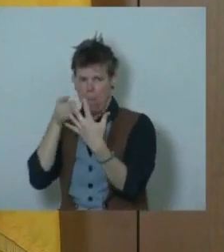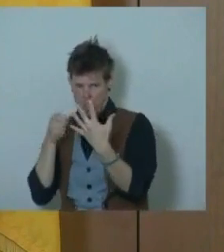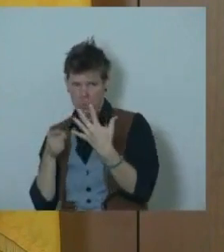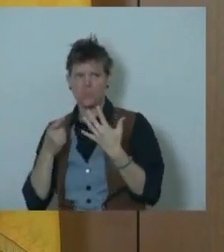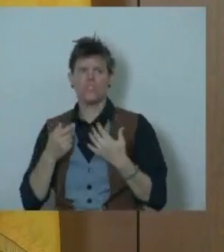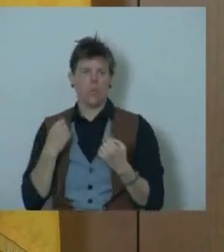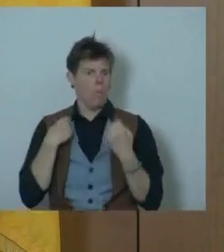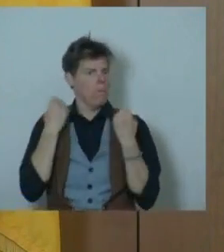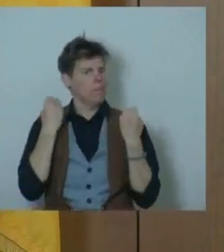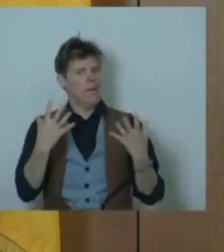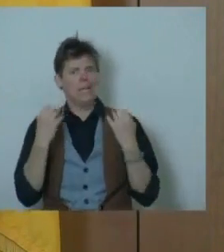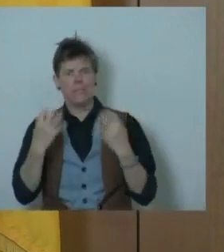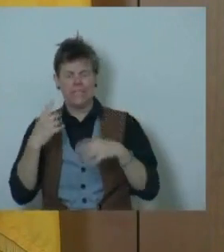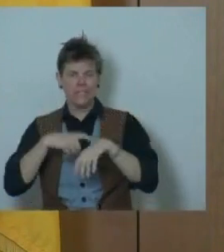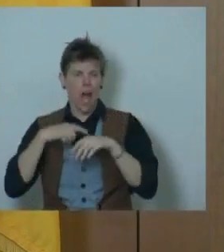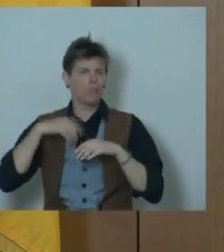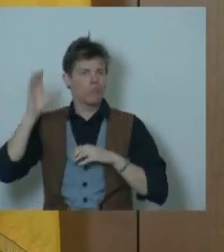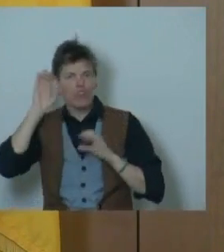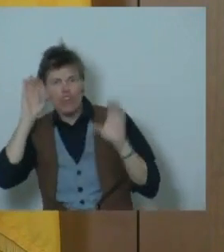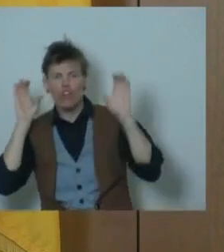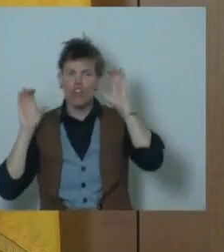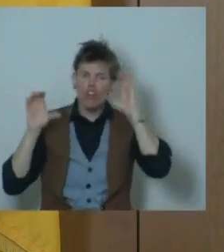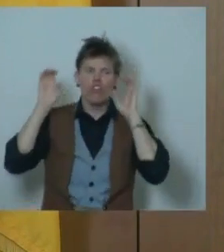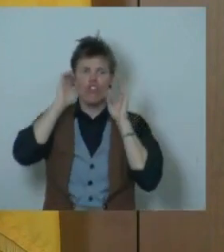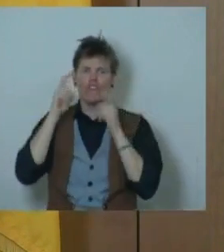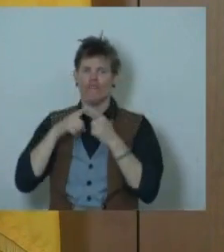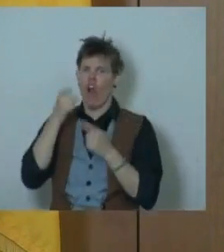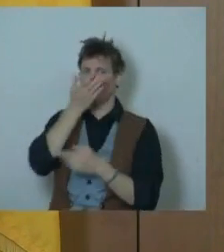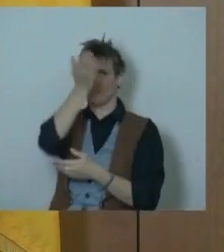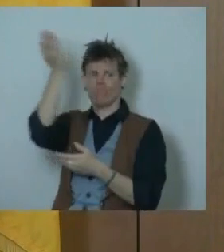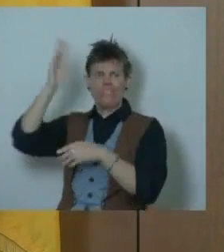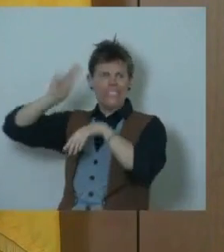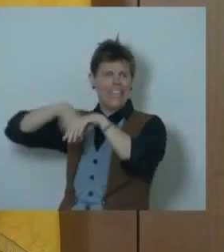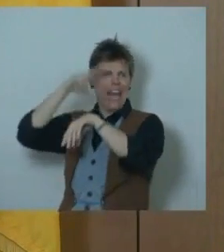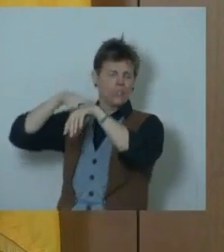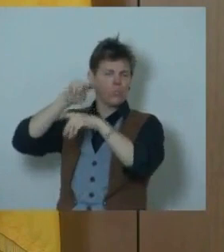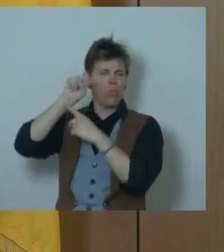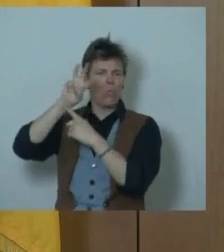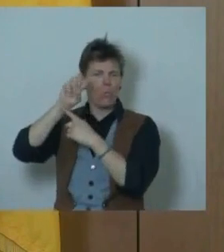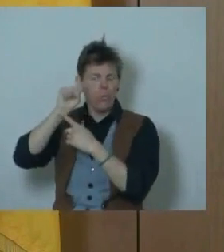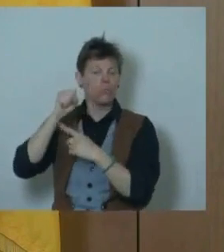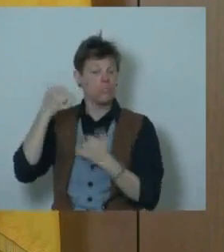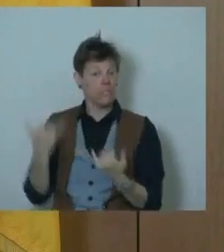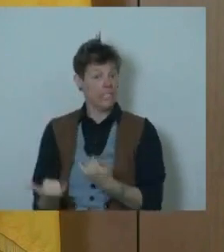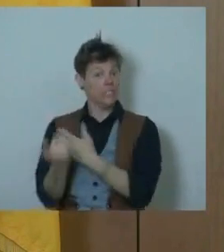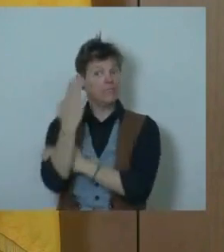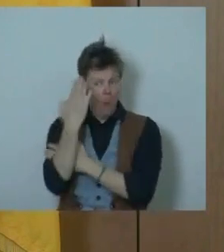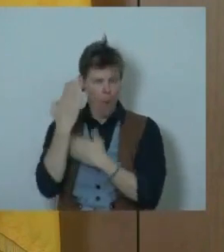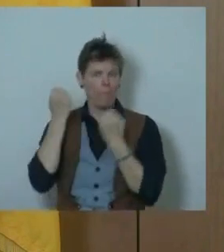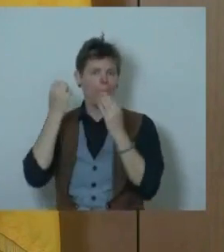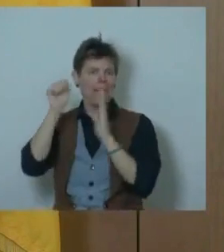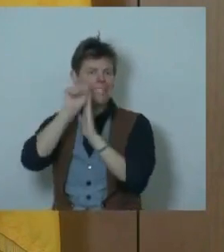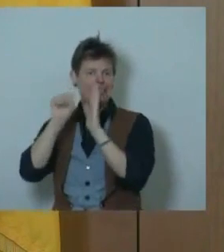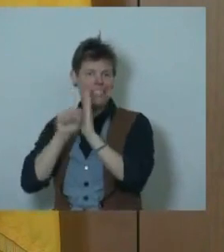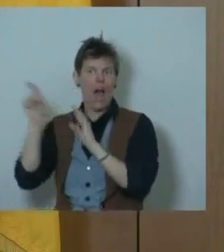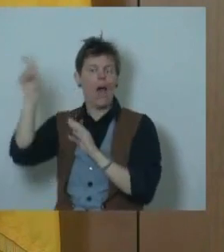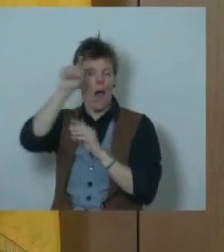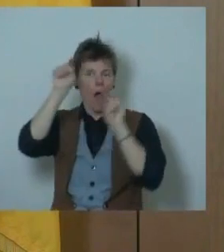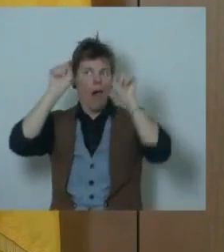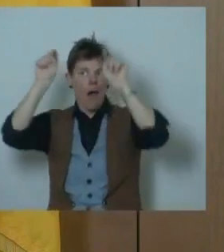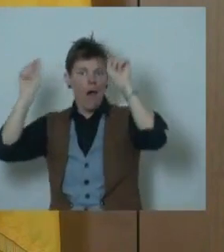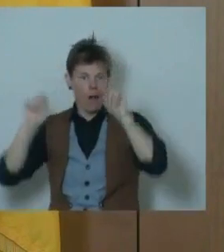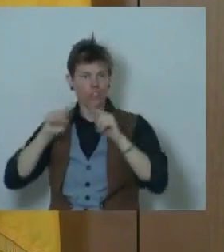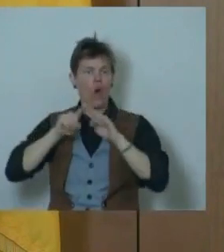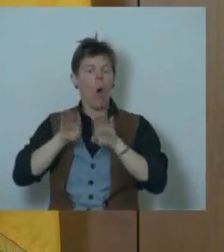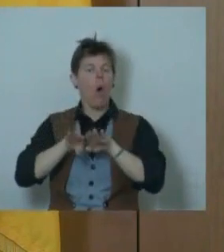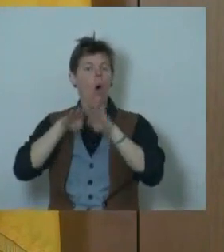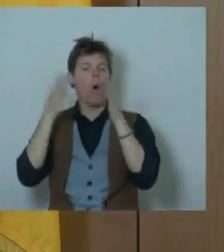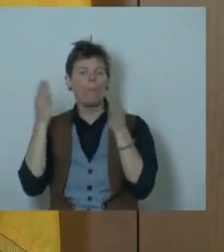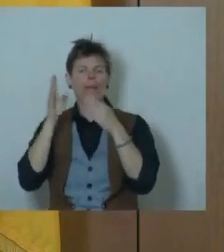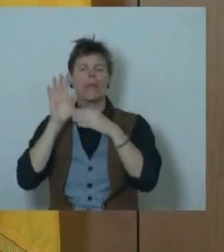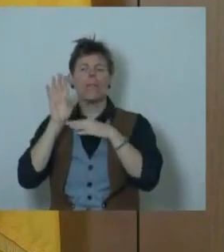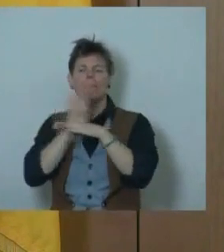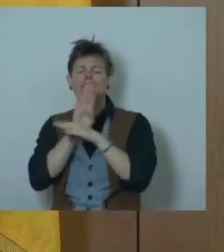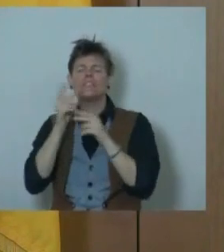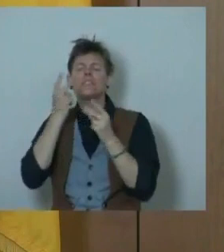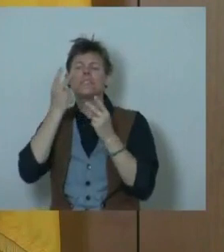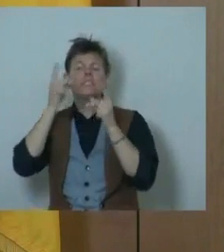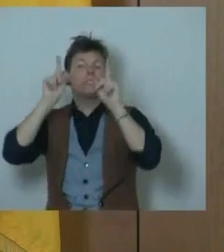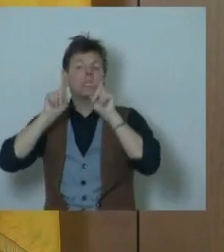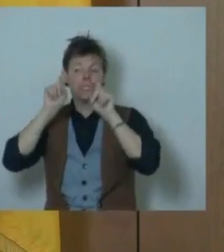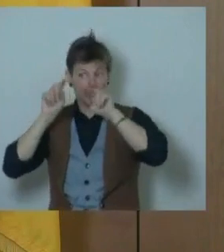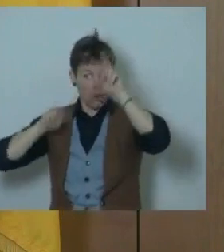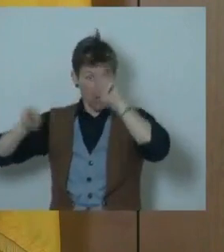I WILL DO A QUICK HIGHLIGHT BECAUSE FOR THOSE OF US WHO SPEND TOO MUCH TIME HEARING FROM POOR ENGAGING IN NATIONAL NEWS, YOU MIGHT’VE HEARD THIS MORNING THAT MANY STATES ARE BEGINNING